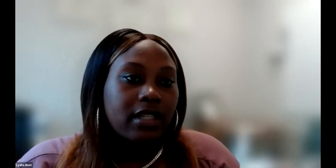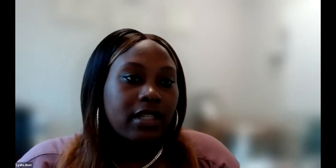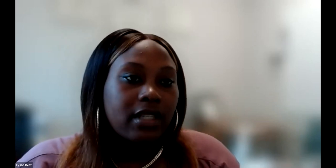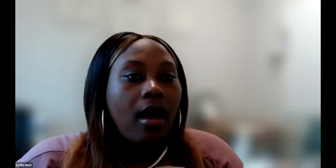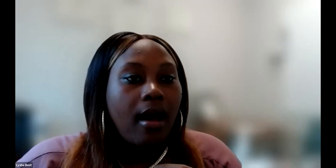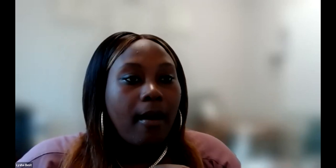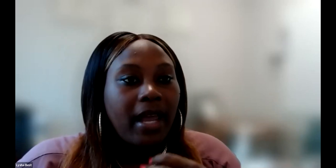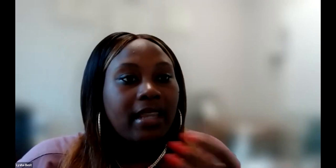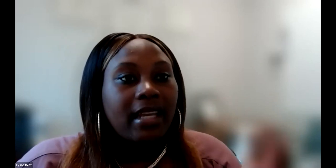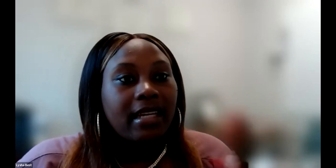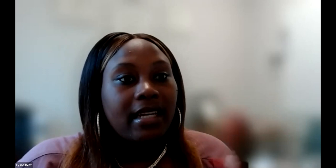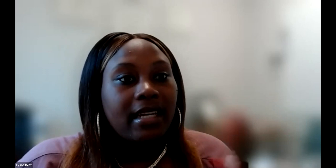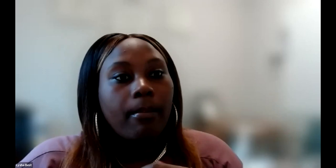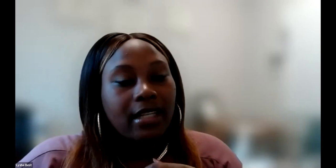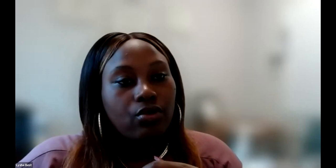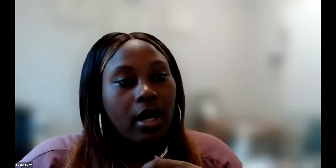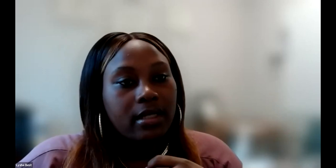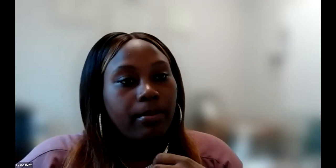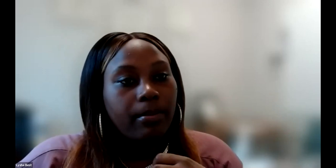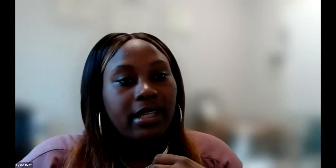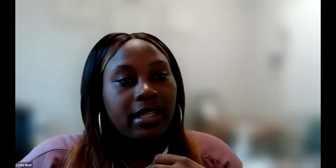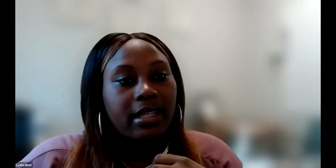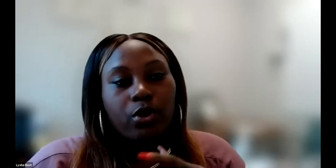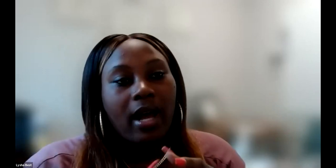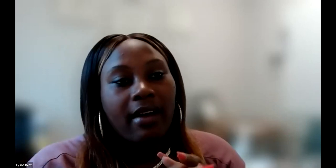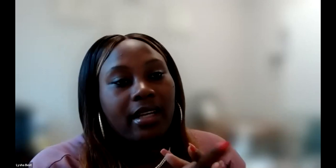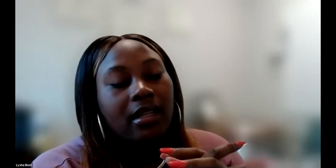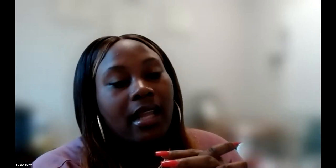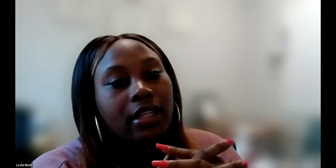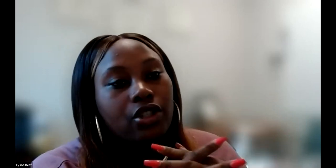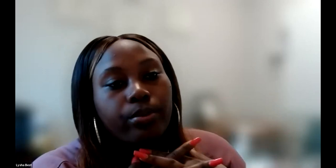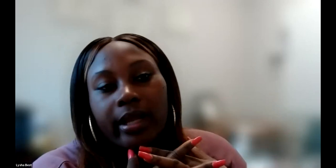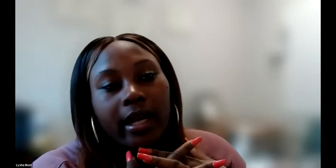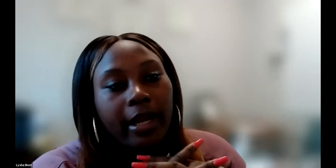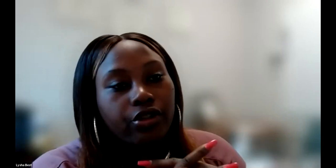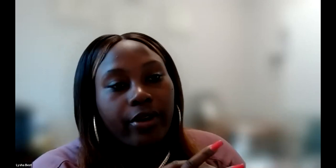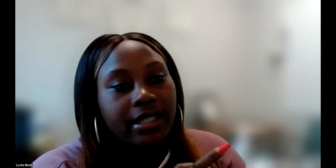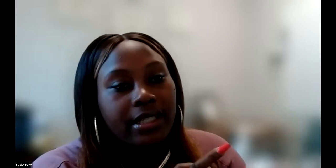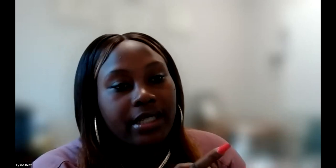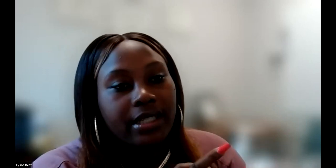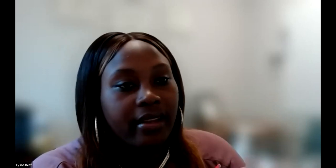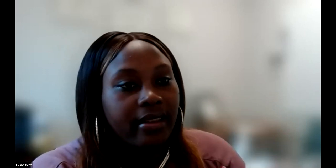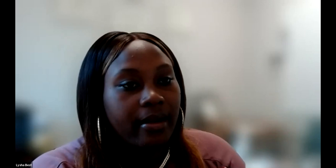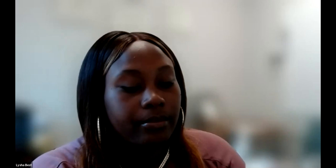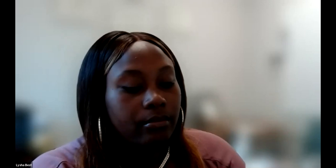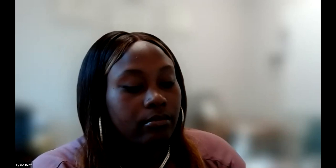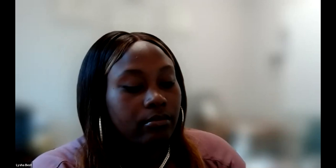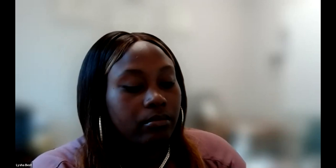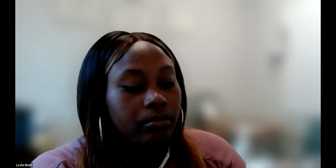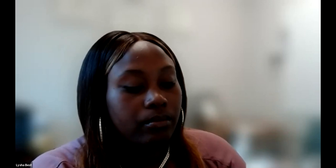of some sort. And then they will come back to us but yes that's we don't have any like super like a major criteria or anything like that.